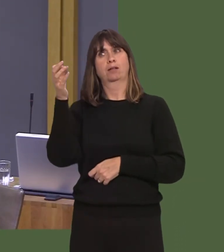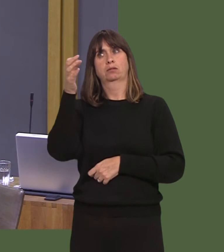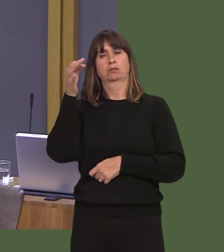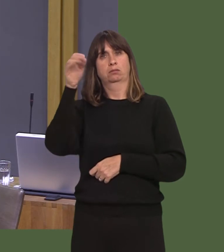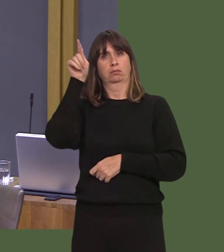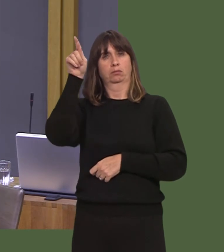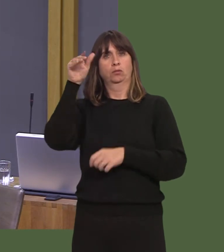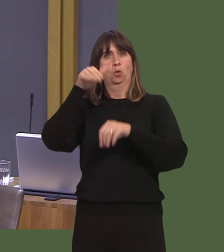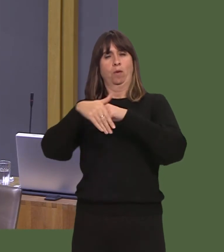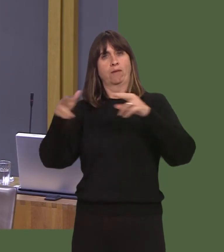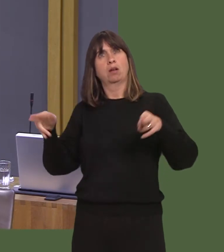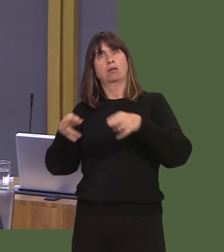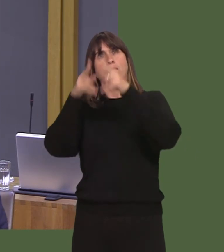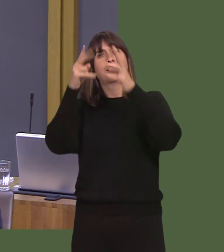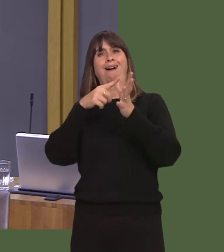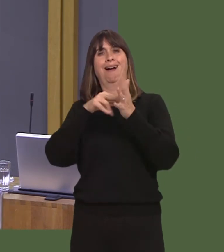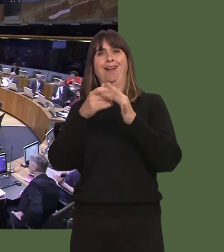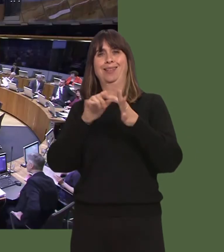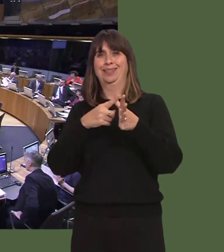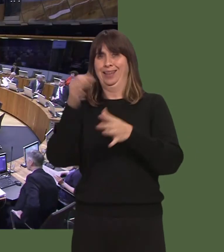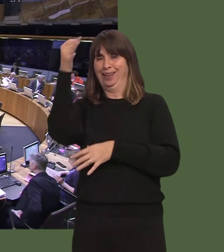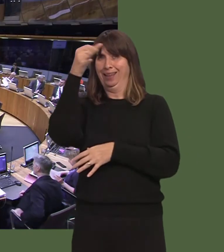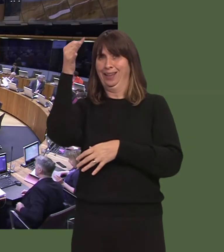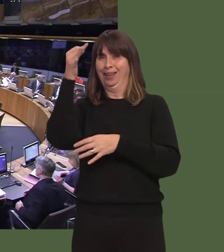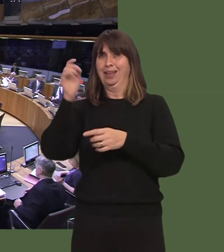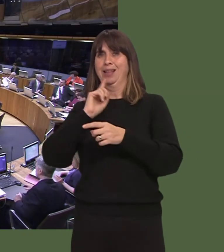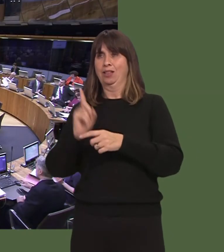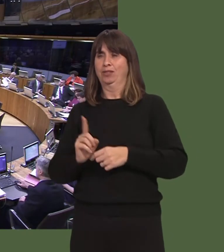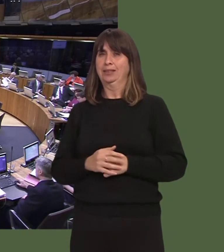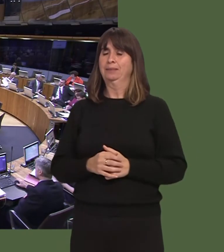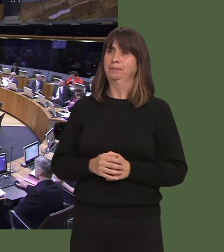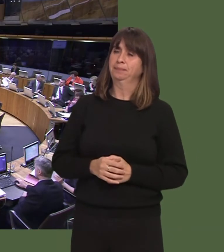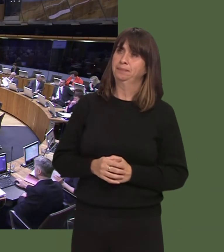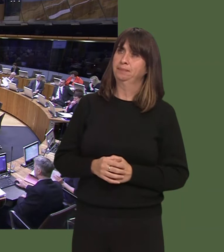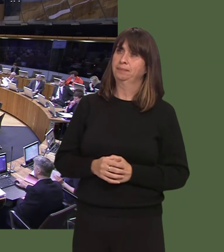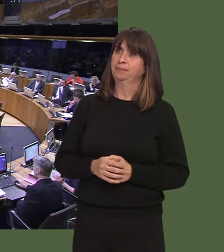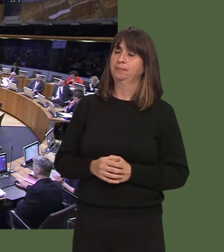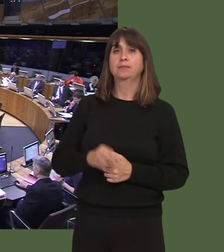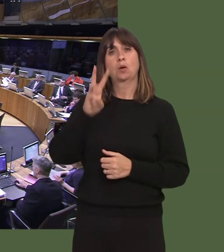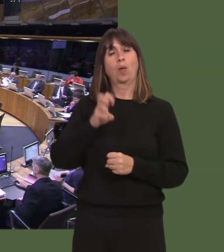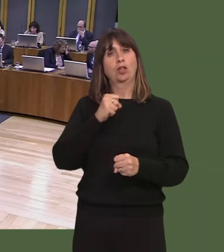Grid's application to the Planning Inspectorate to build pylons across Ynys MÙn? OAQ52702 Carwyn Jones AM: The Welsh Government is a